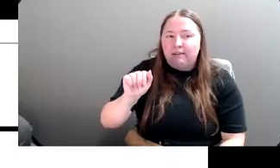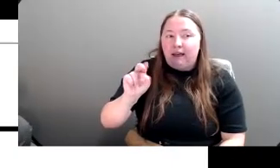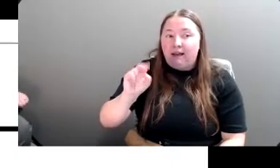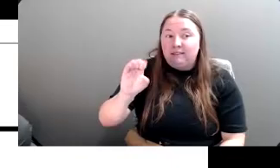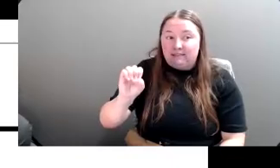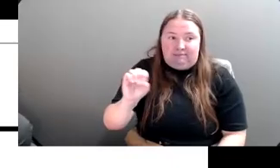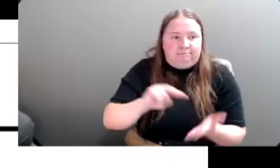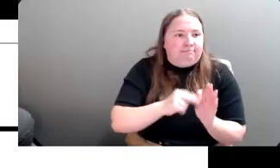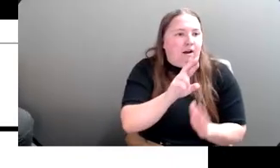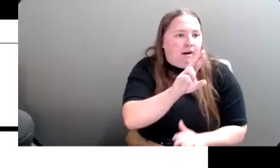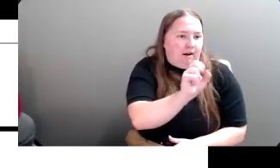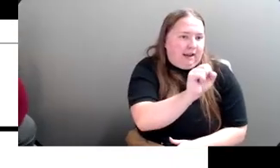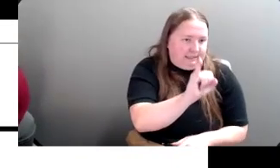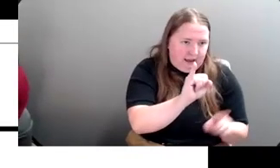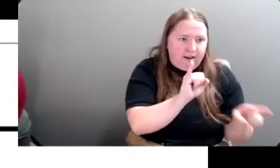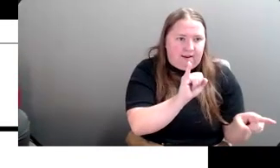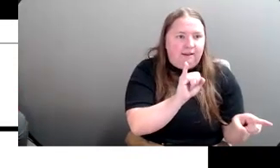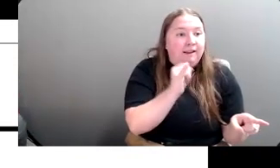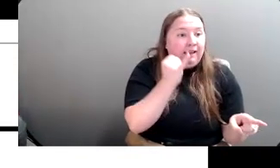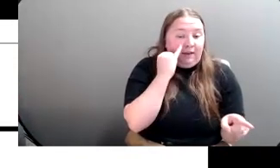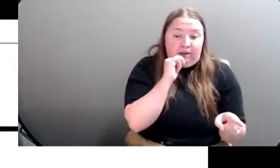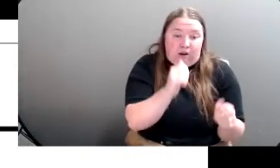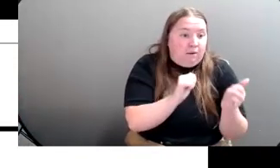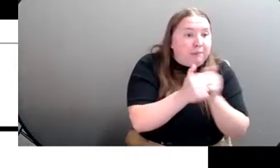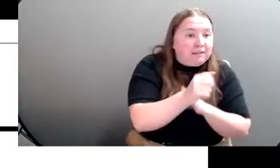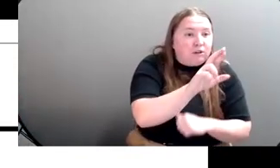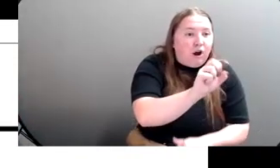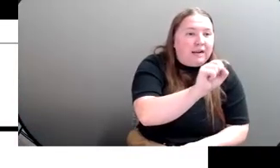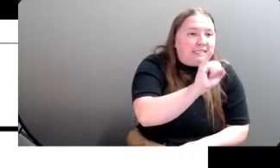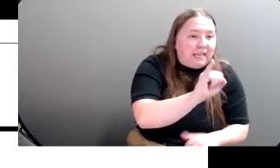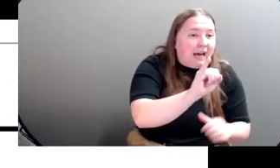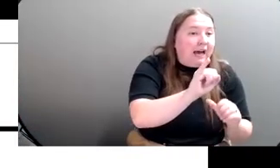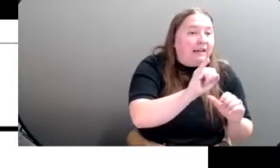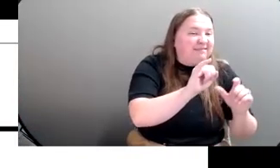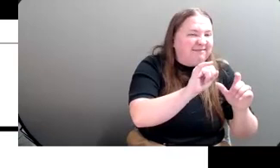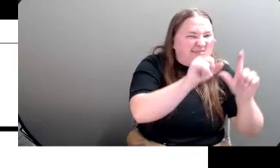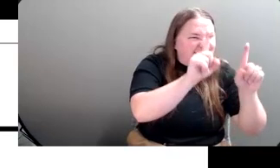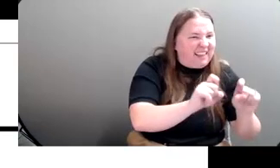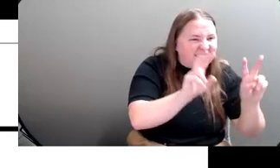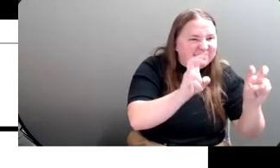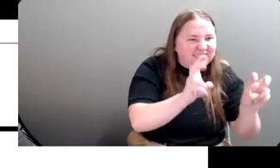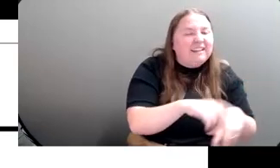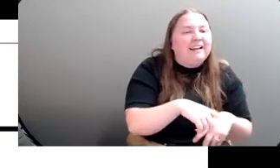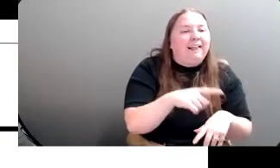So if a course does not pass the RSI test, then, it's assumed that it is